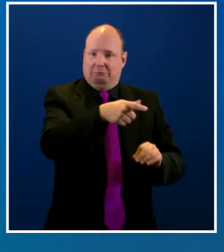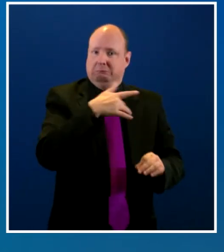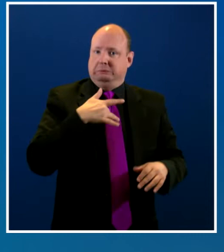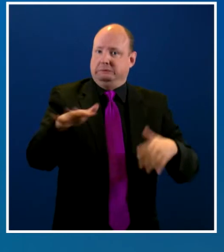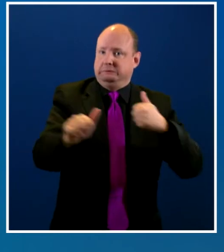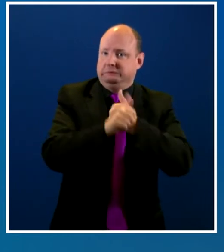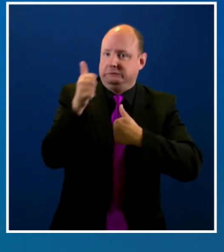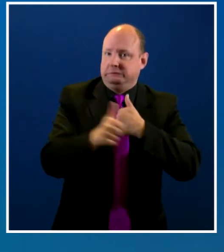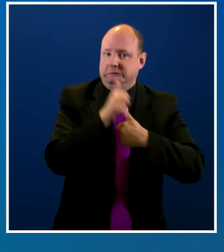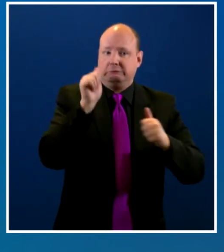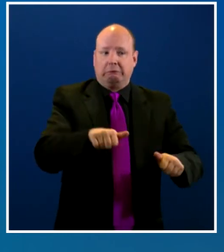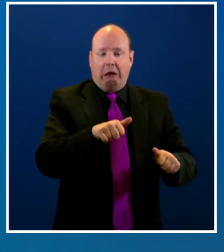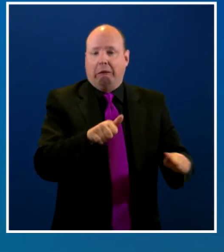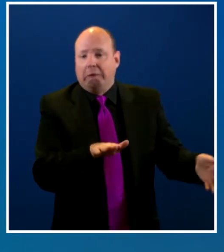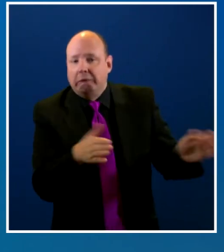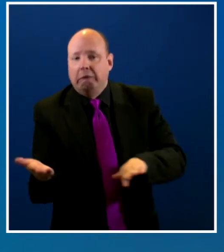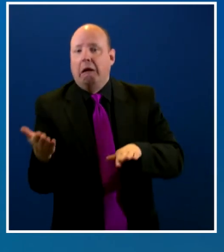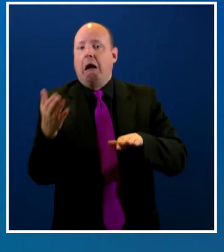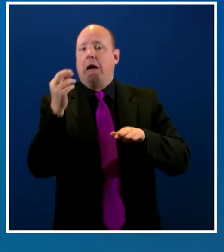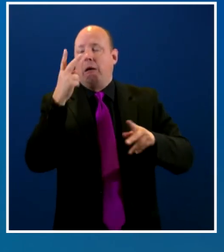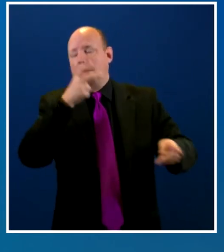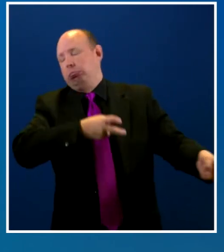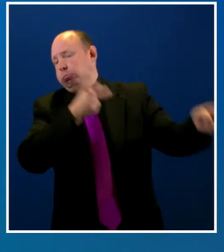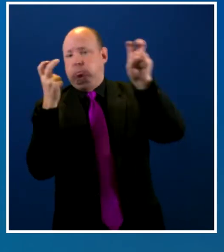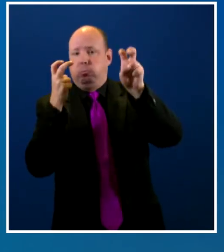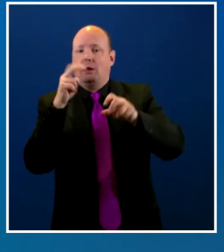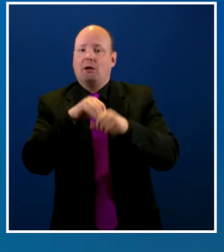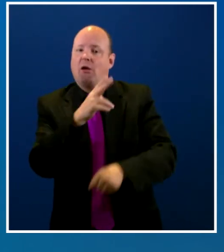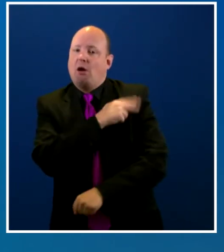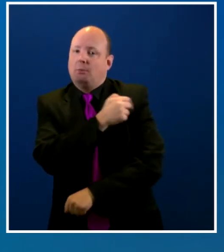Recent data does suggest that the vaccination is becoming less